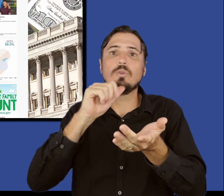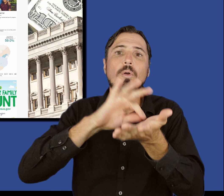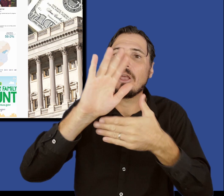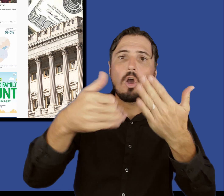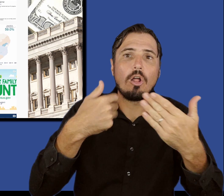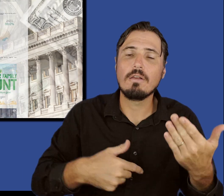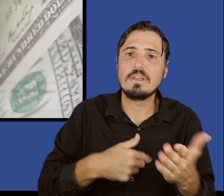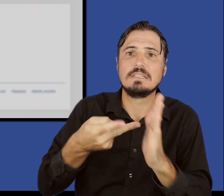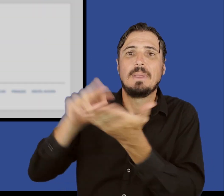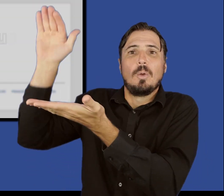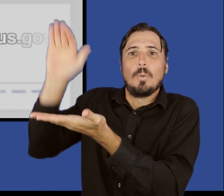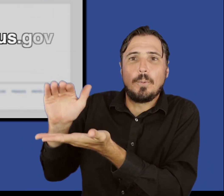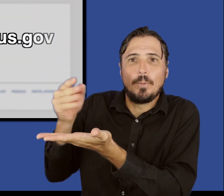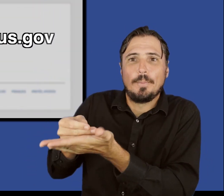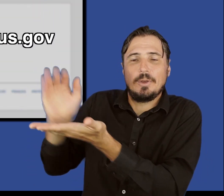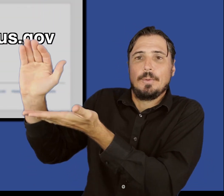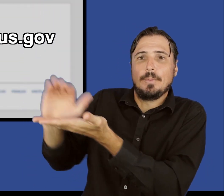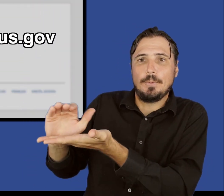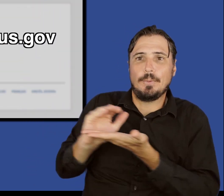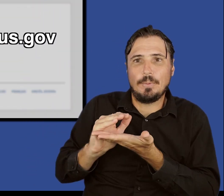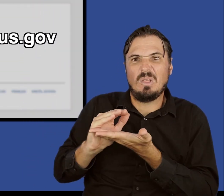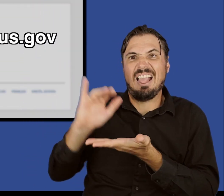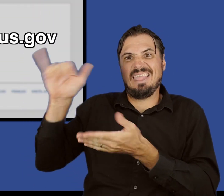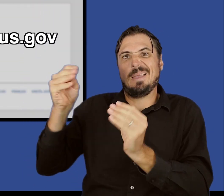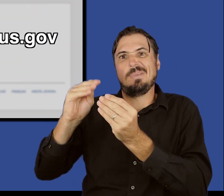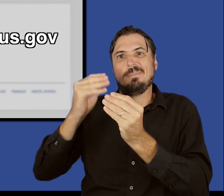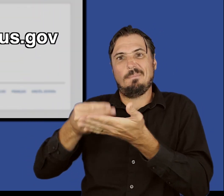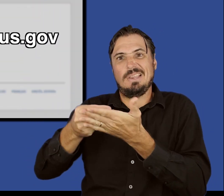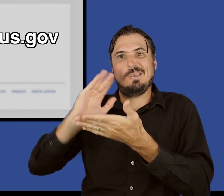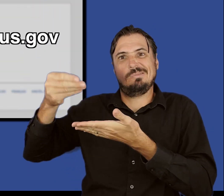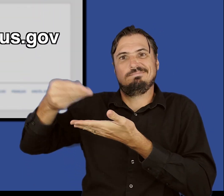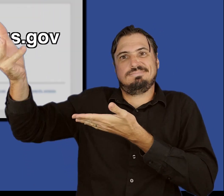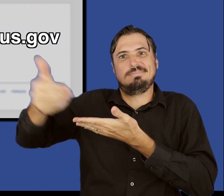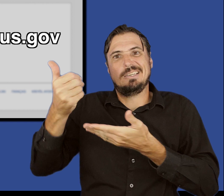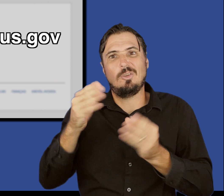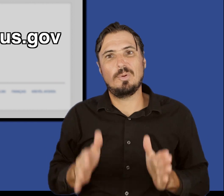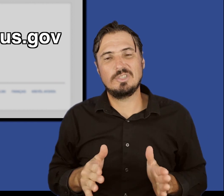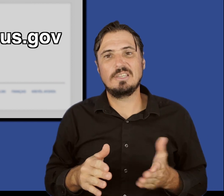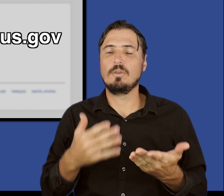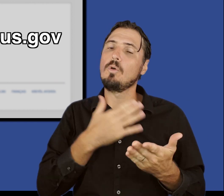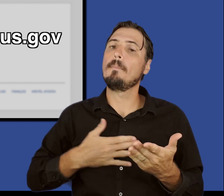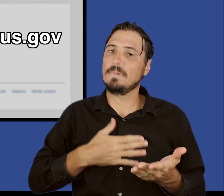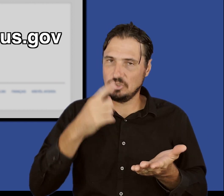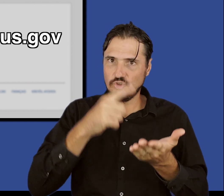go somewhere else Please visit my2020census.gov and complete your form TODAY!